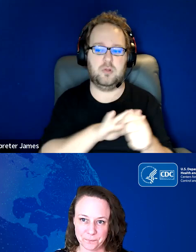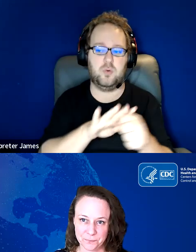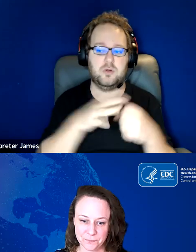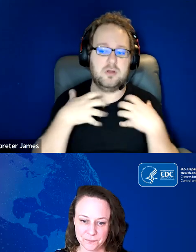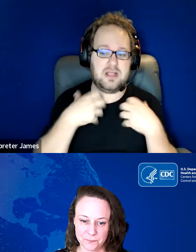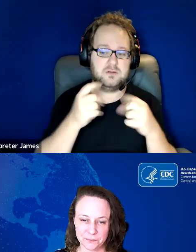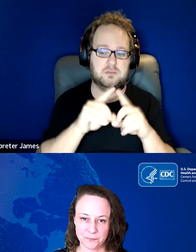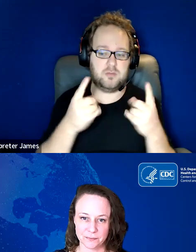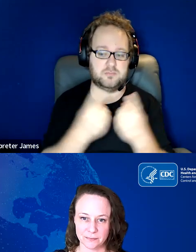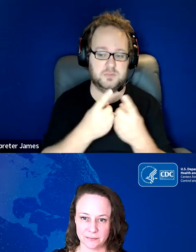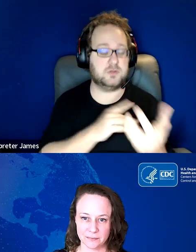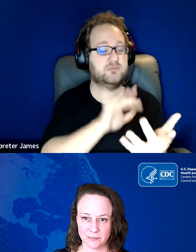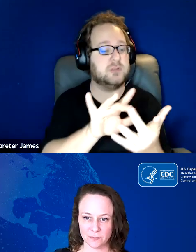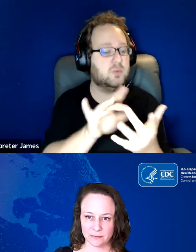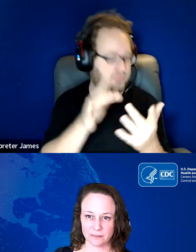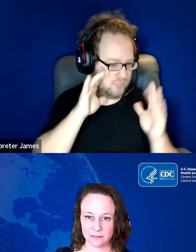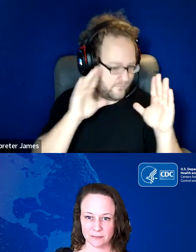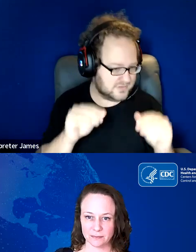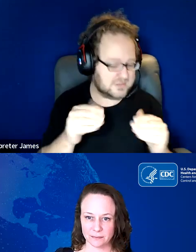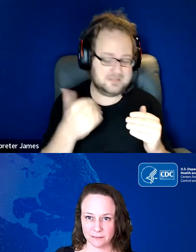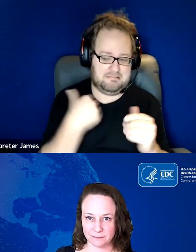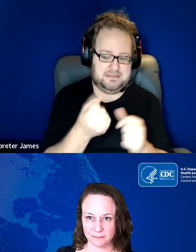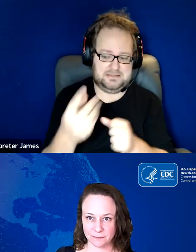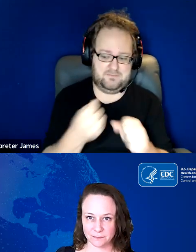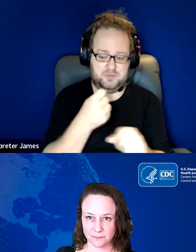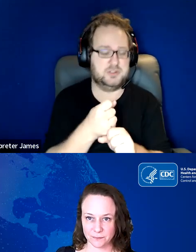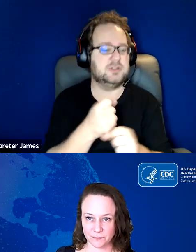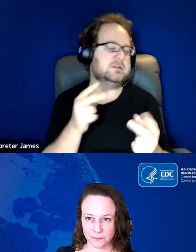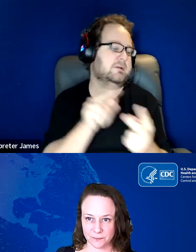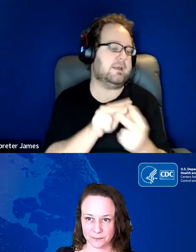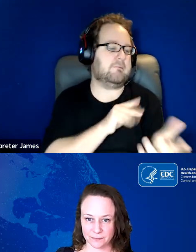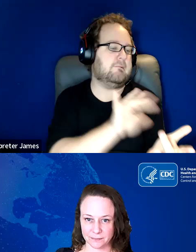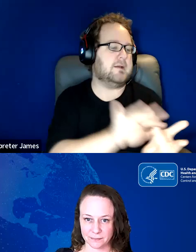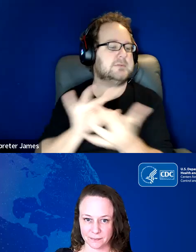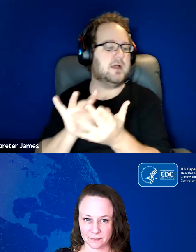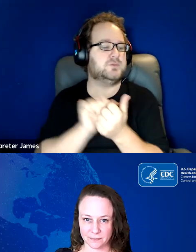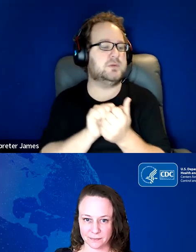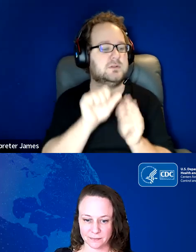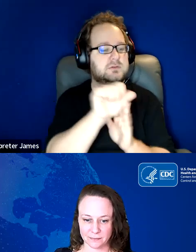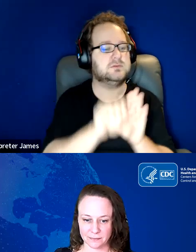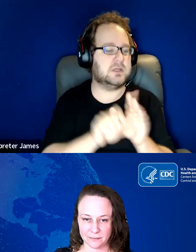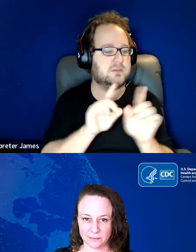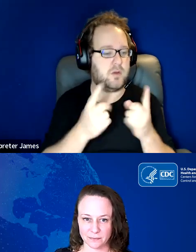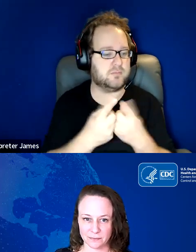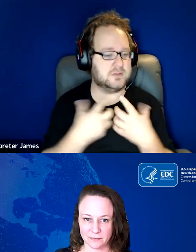Reach out to hopefully over the last several years you either made contacts with your local or state health department and can use those